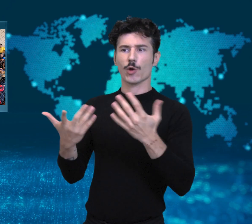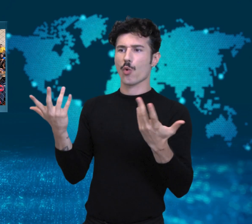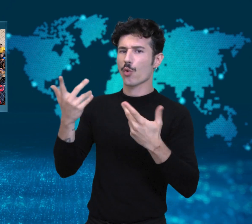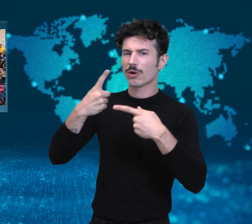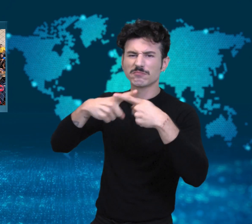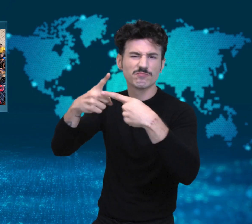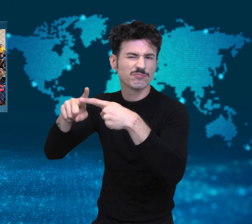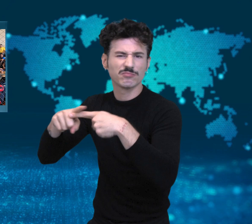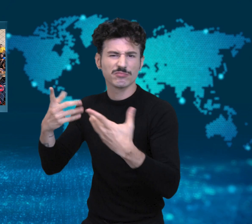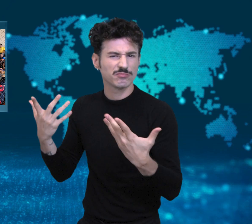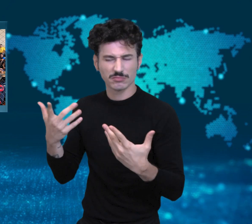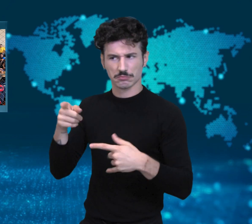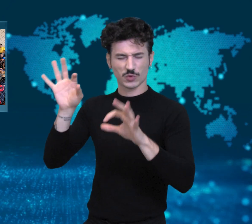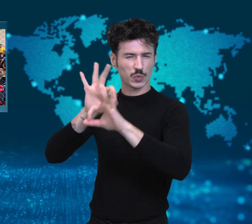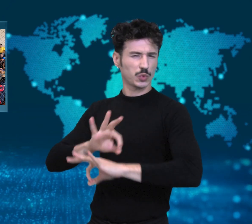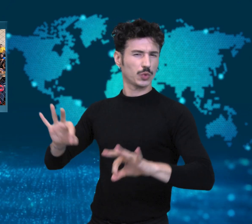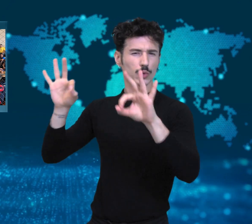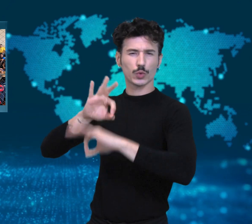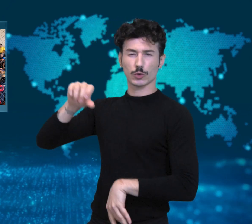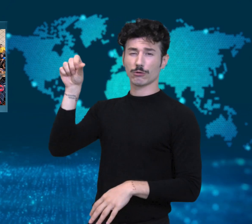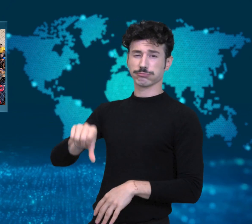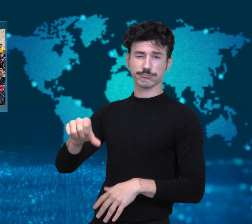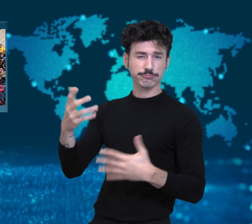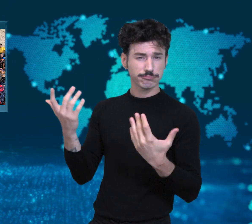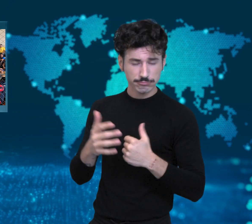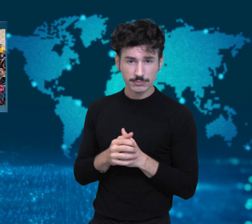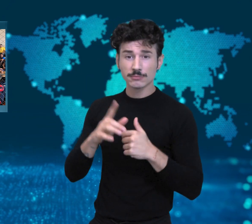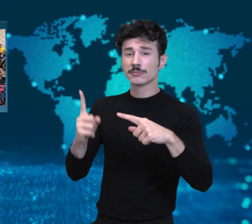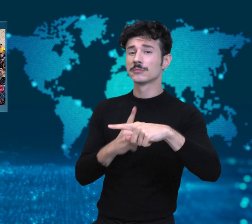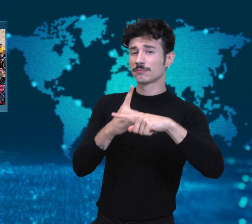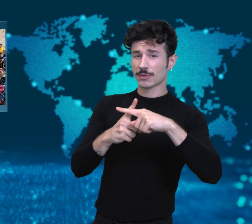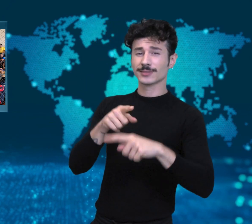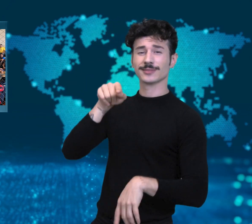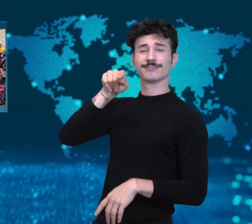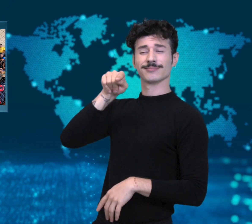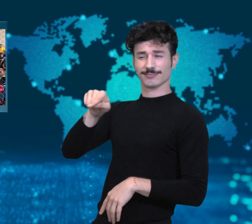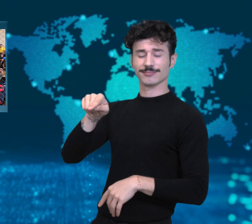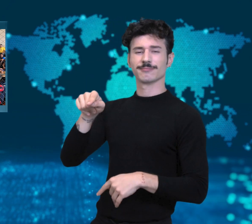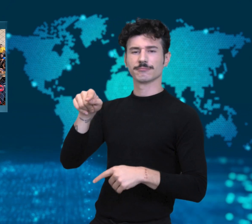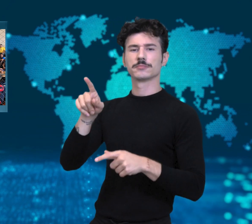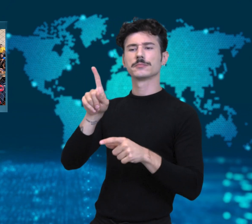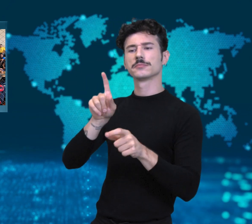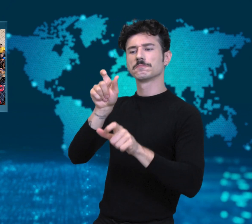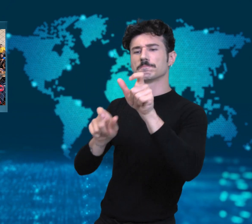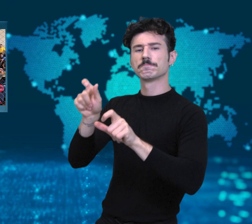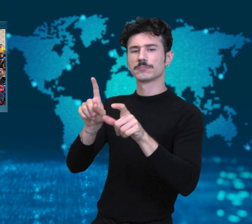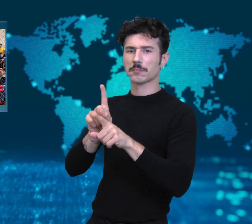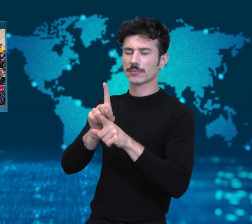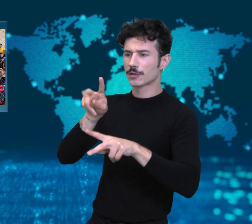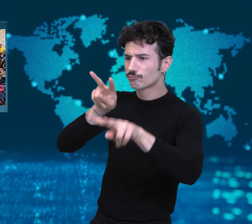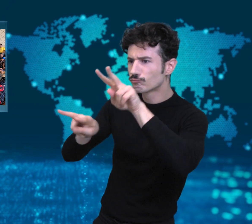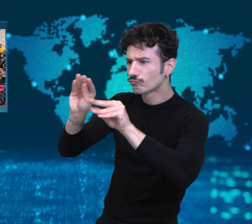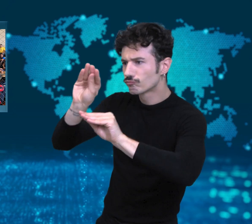It also says that there have been fabricated reports of medical care